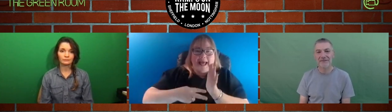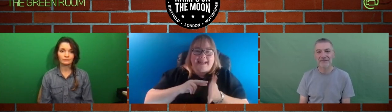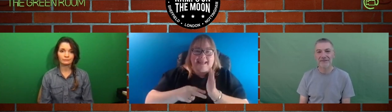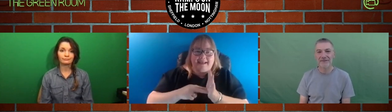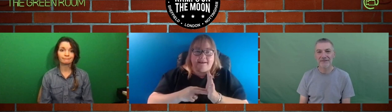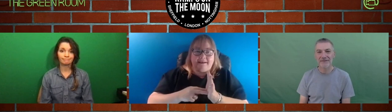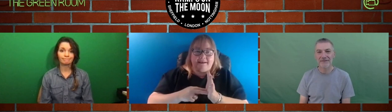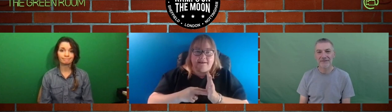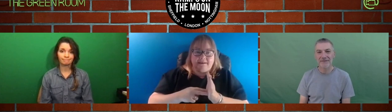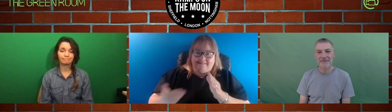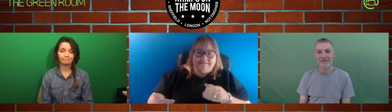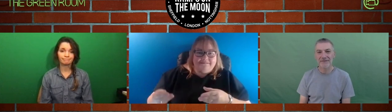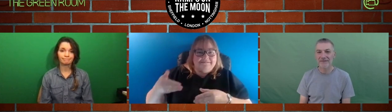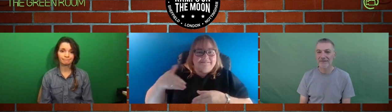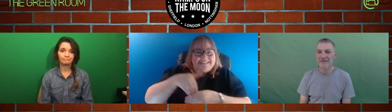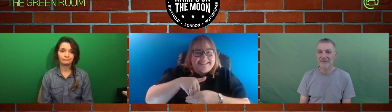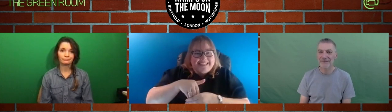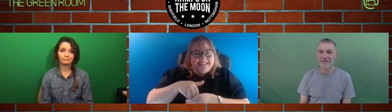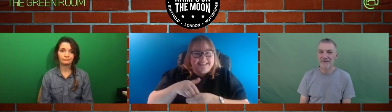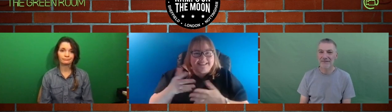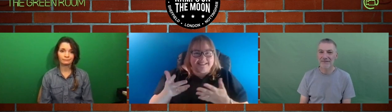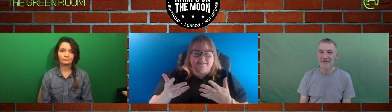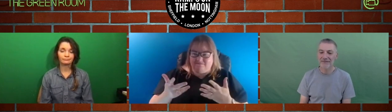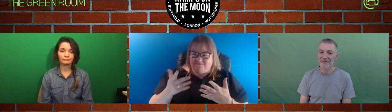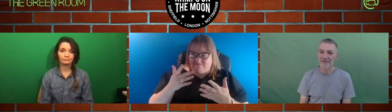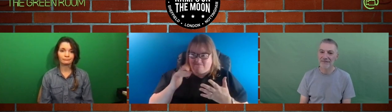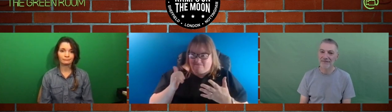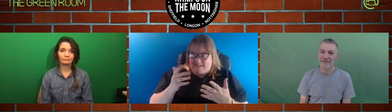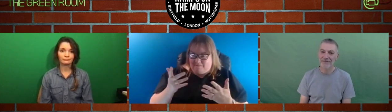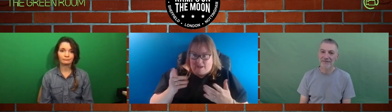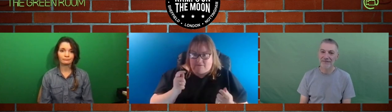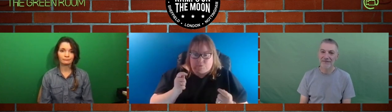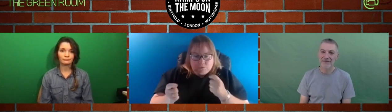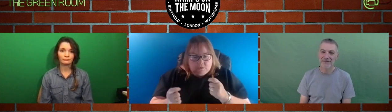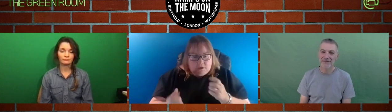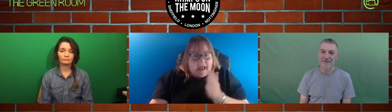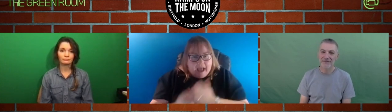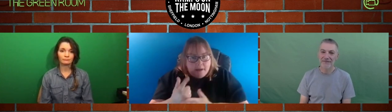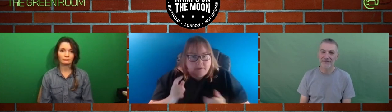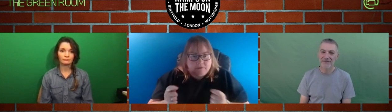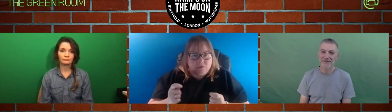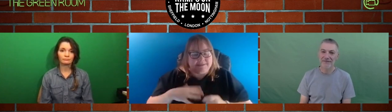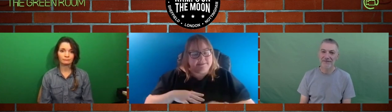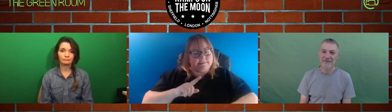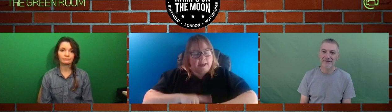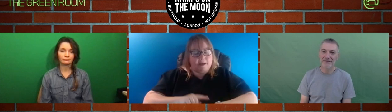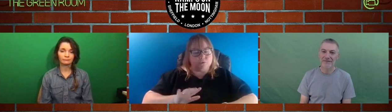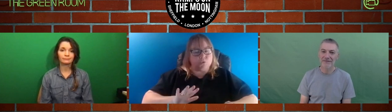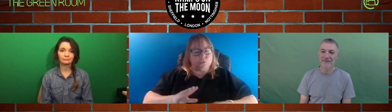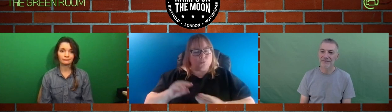never know what's going to happen. It has to change and it has to adapt but you need time for that to be a thing. I always say